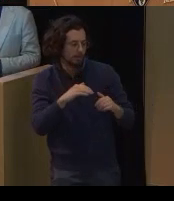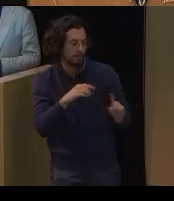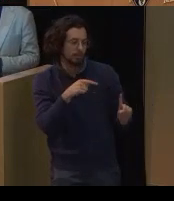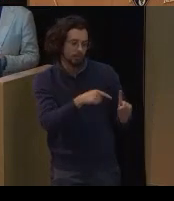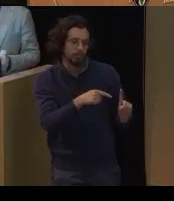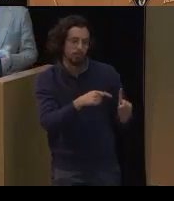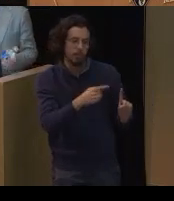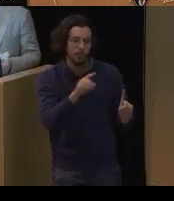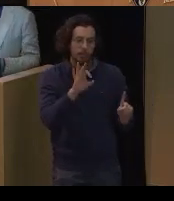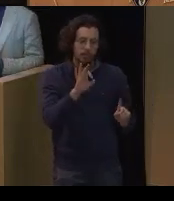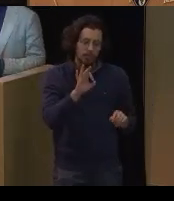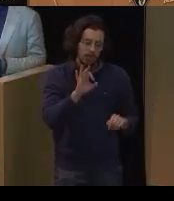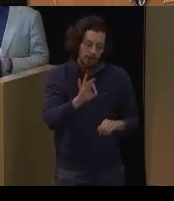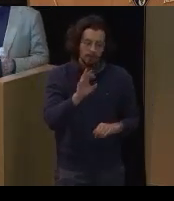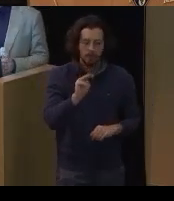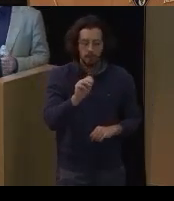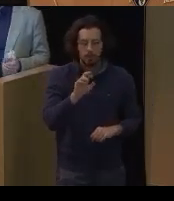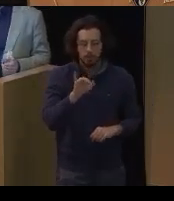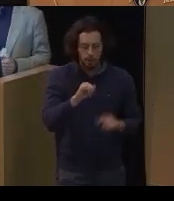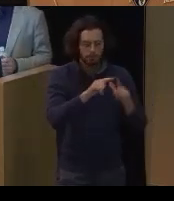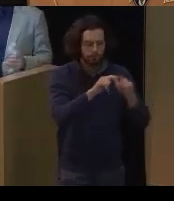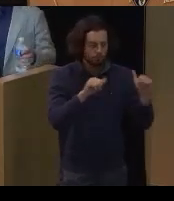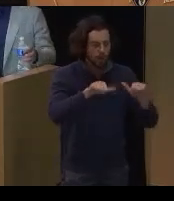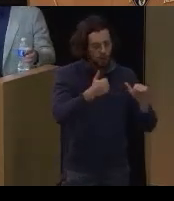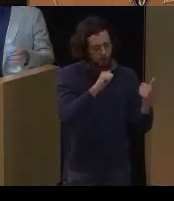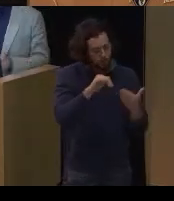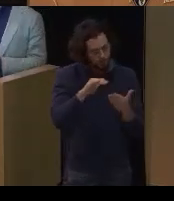functional MRI and part of what I wanted to do today was to give everyone a feel for the type